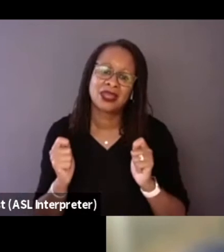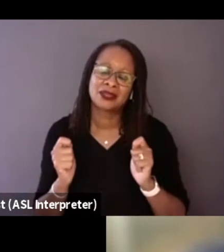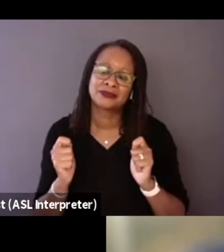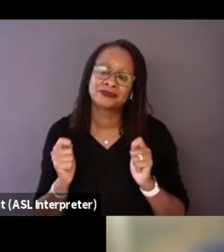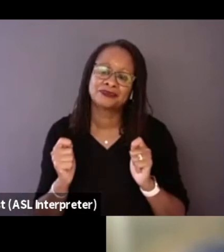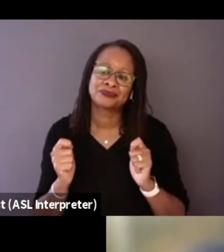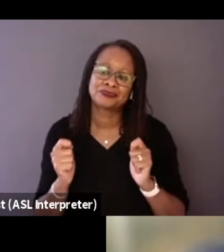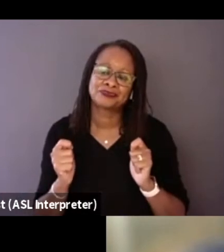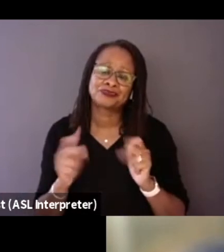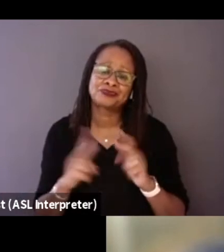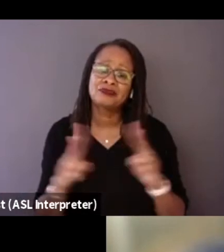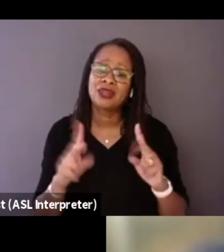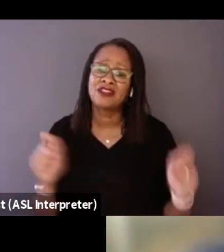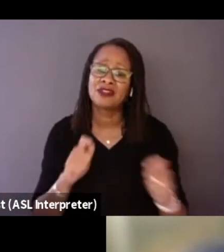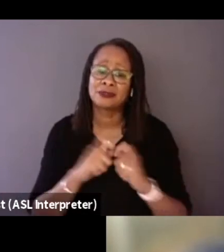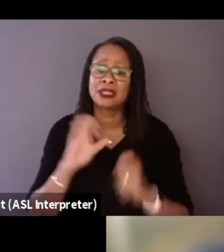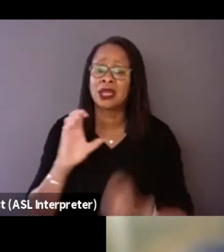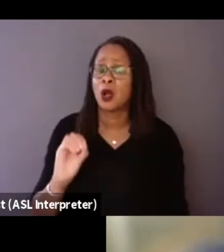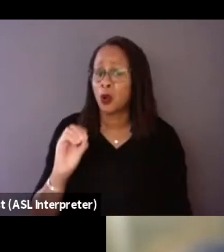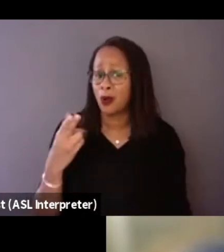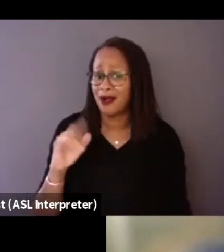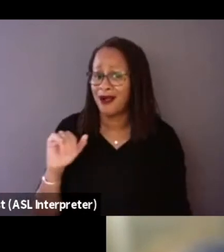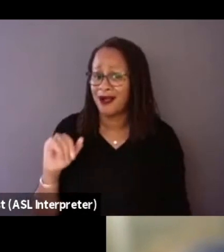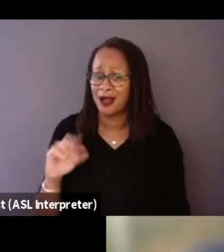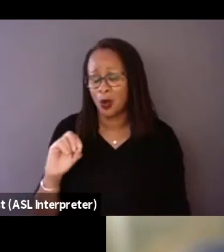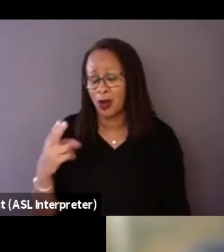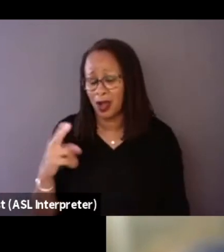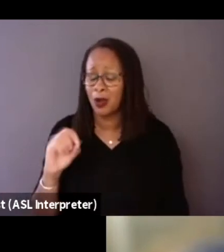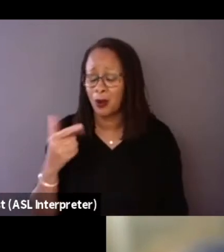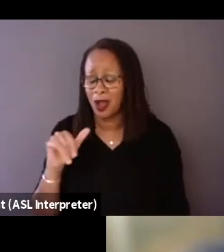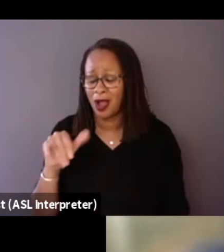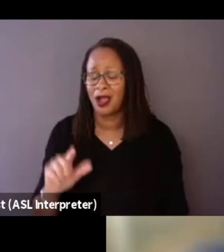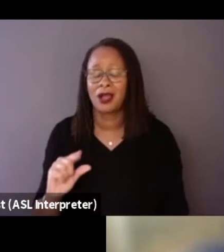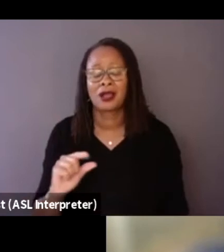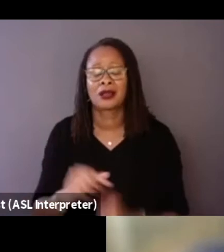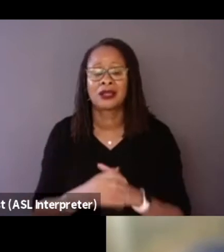was very particular in Oakland High. Whether it's immigration status,